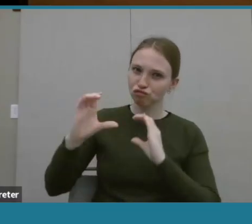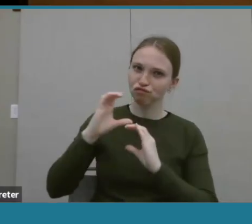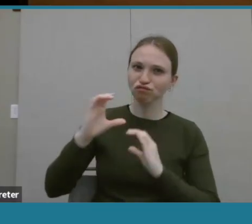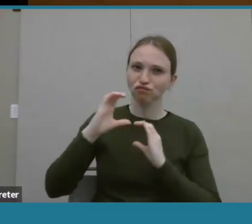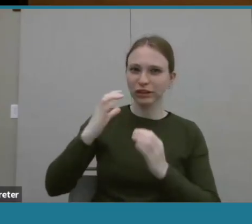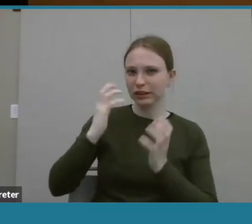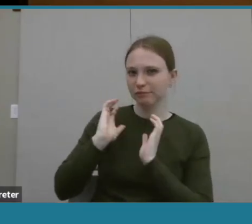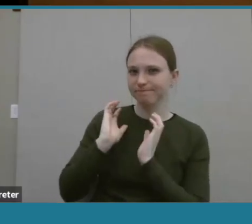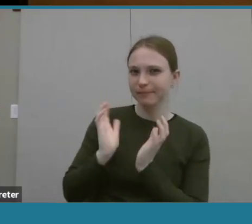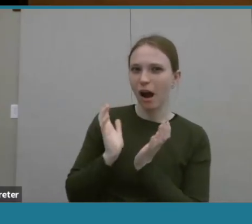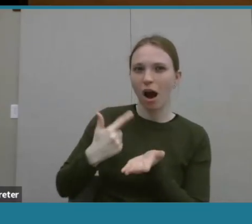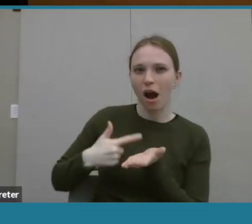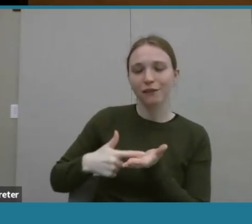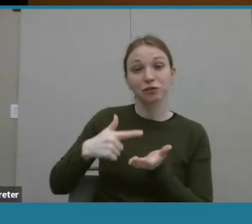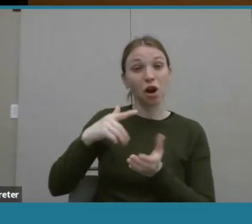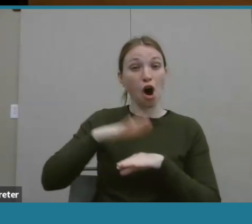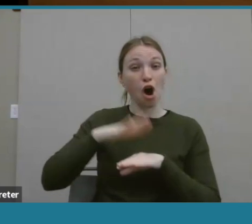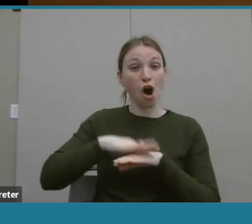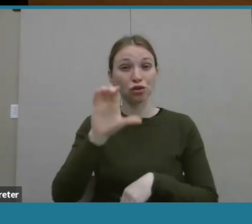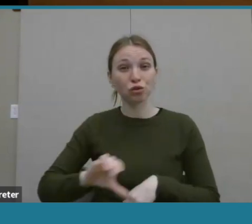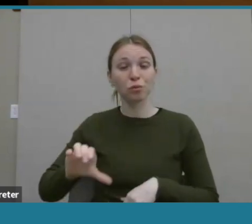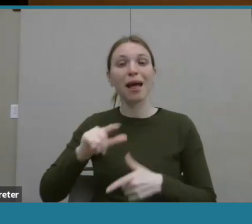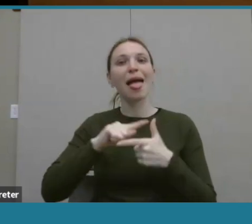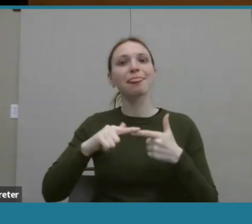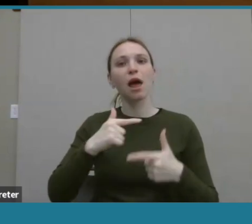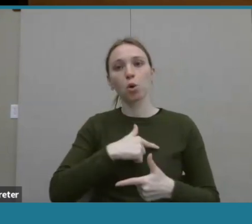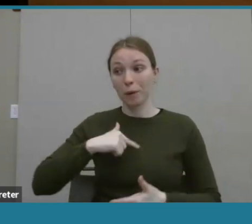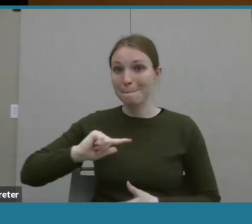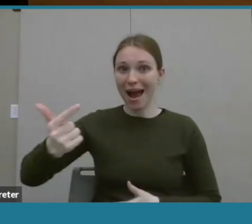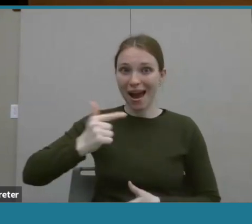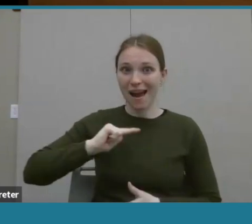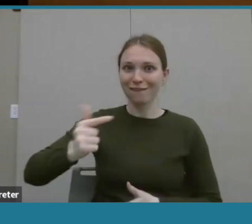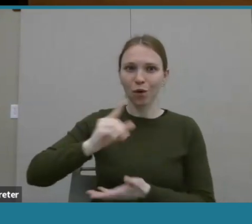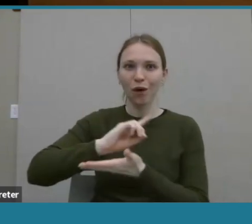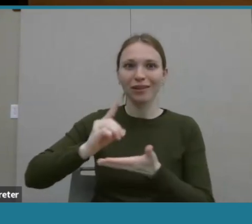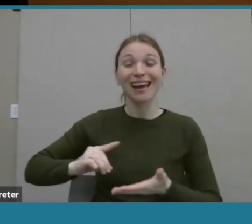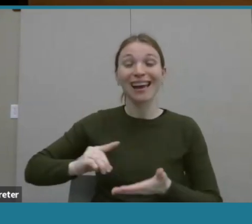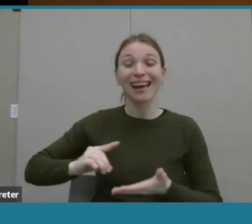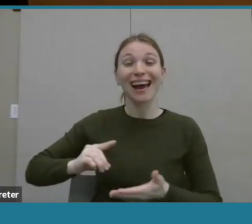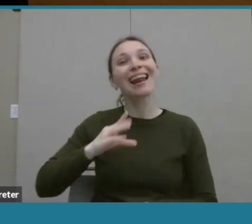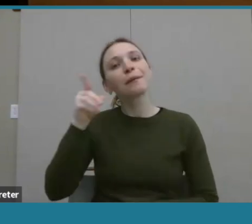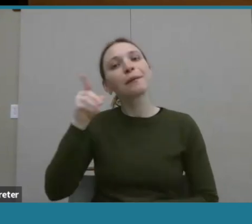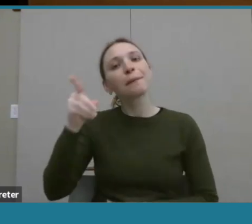forth design was called out as a success was great because that's where a lot of our time really got spent.